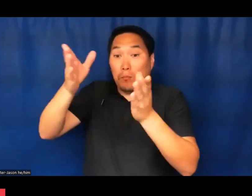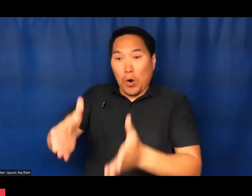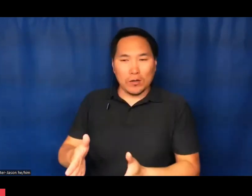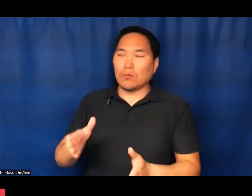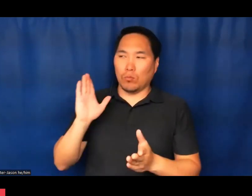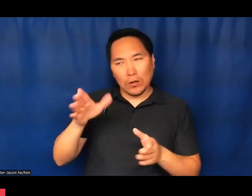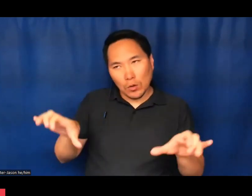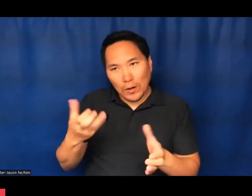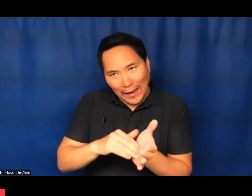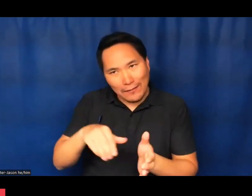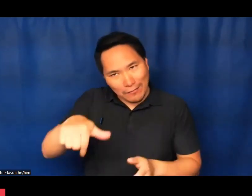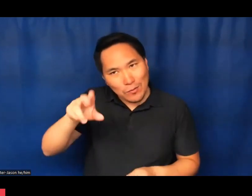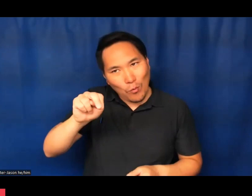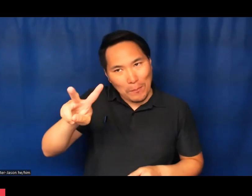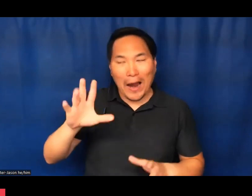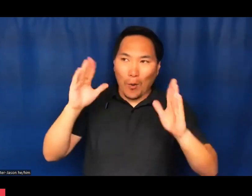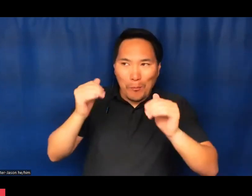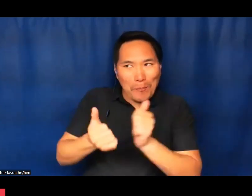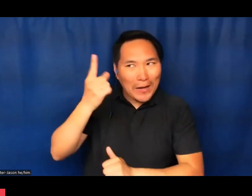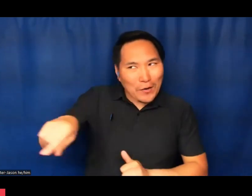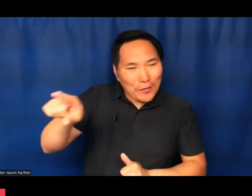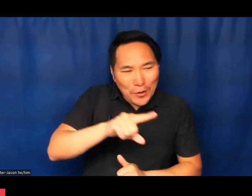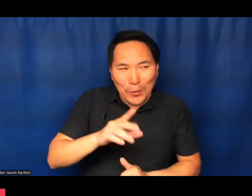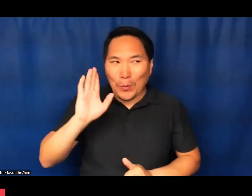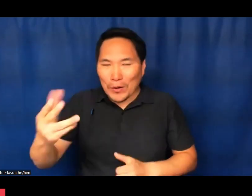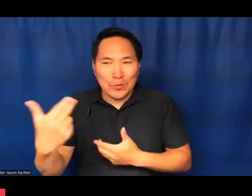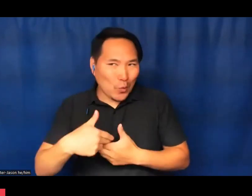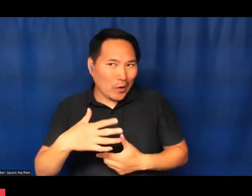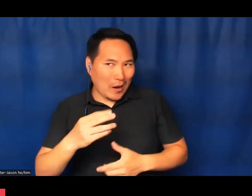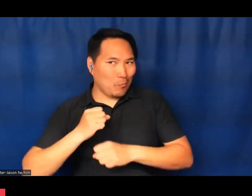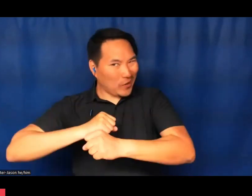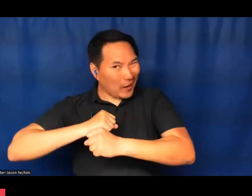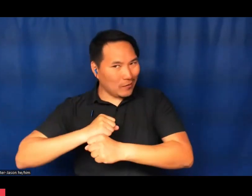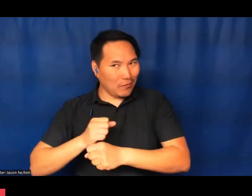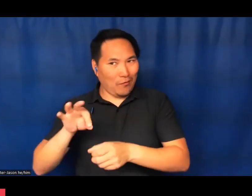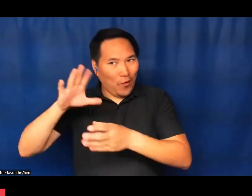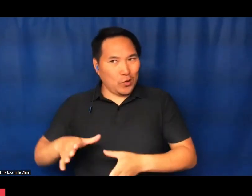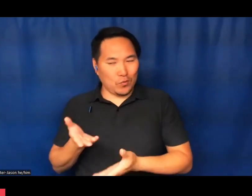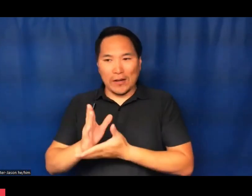I hope many of you can join us for protecting voter’s rights. In talking about the Milligan case.